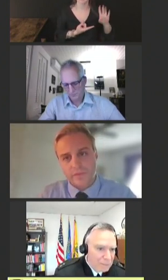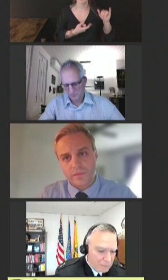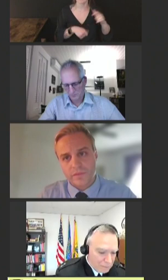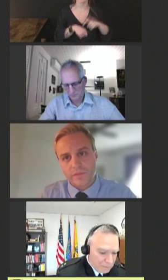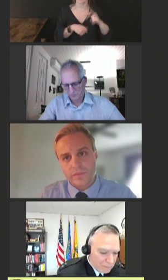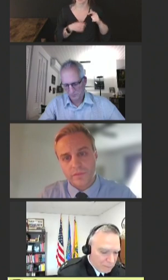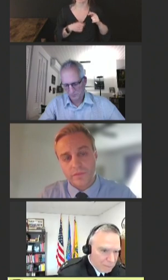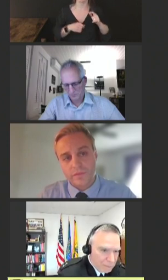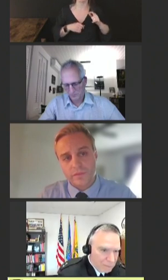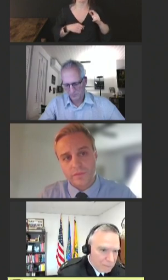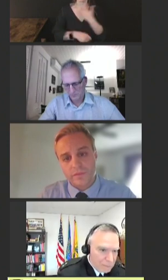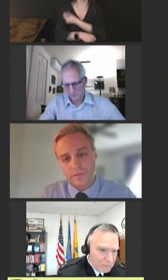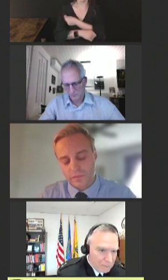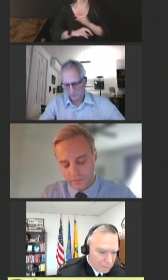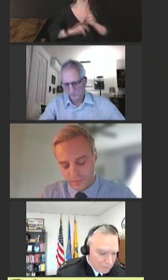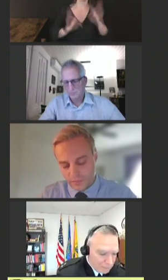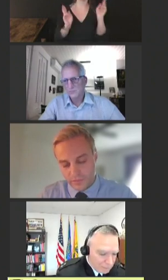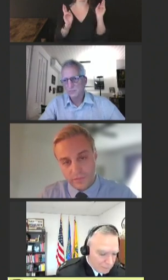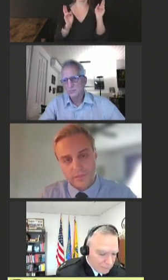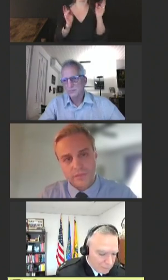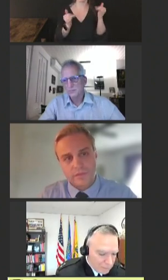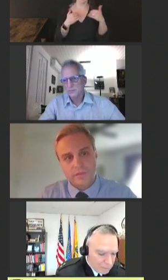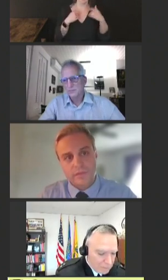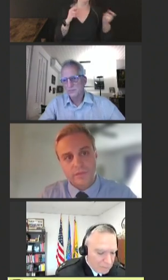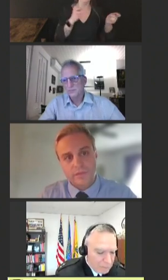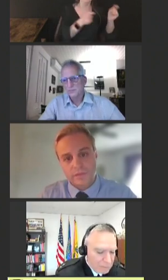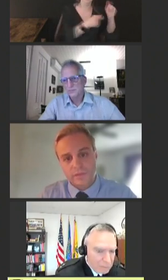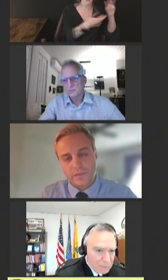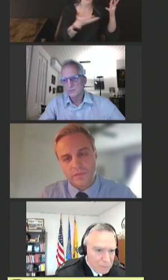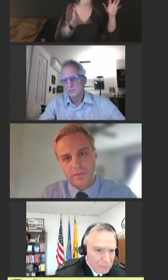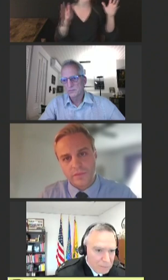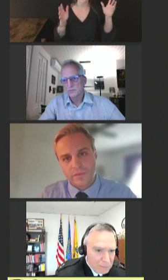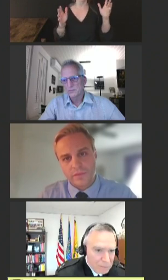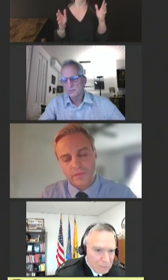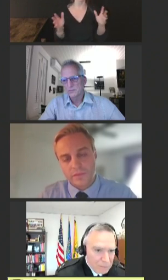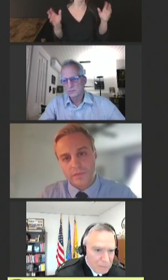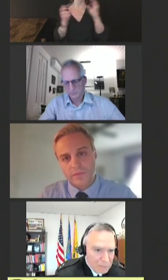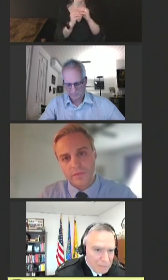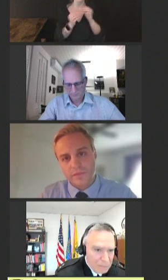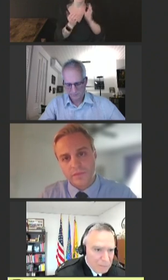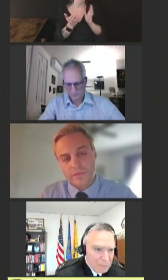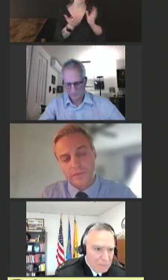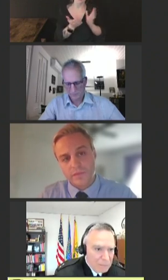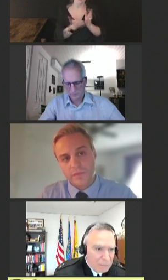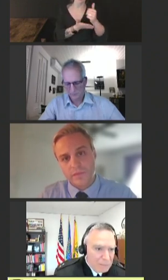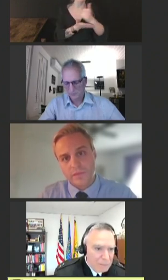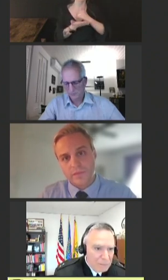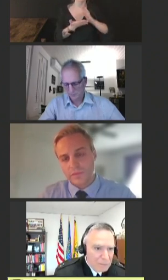subvariants that we have to contend with. So, more comprehensive, you know, strategy for, you know,